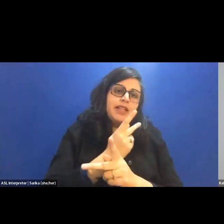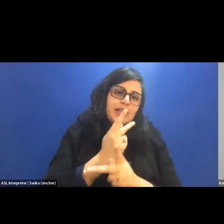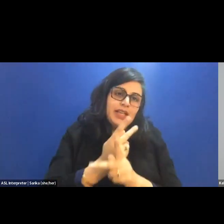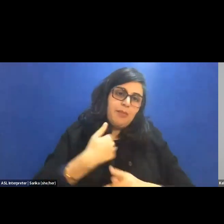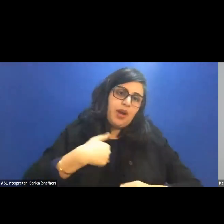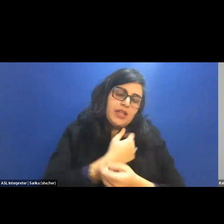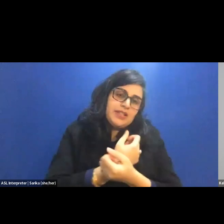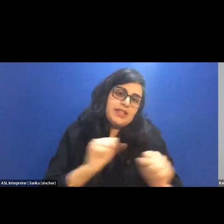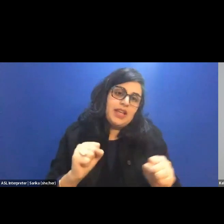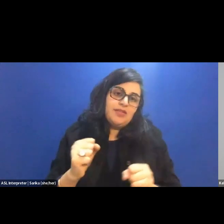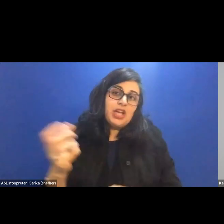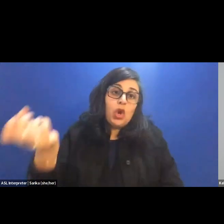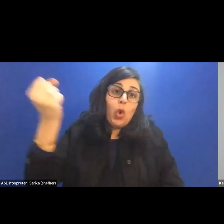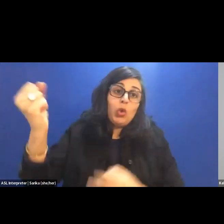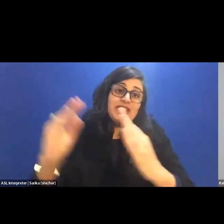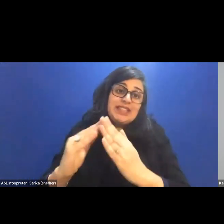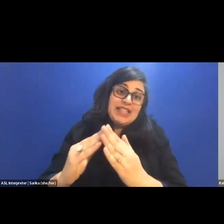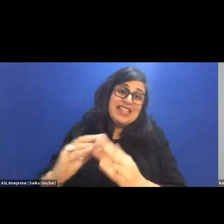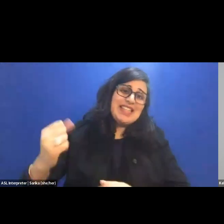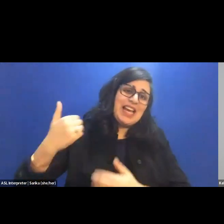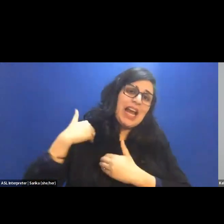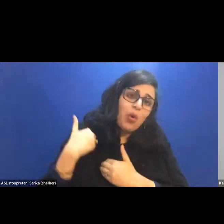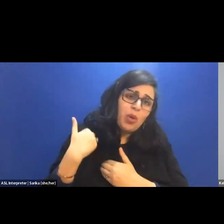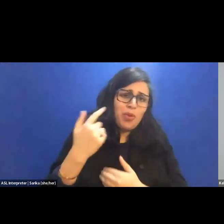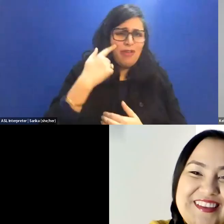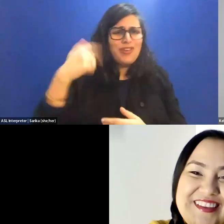models that